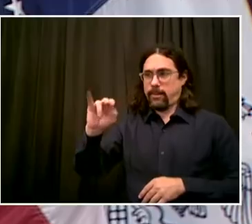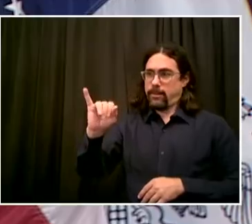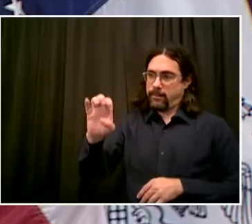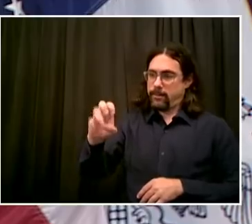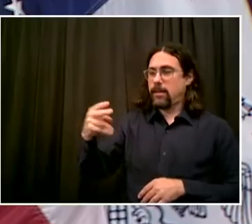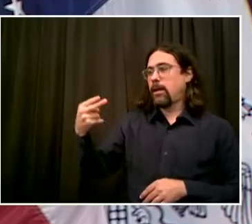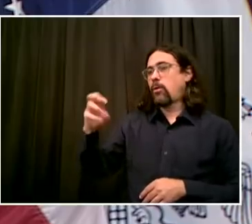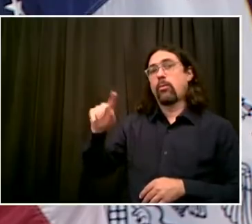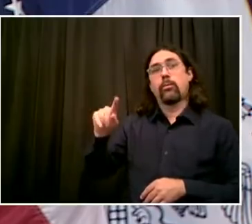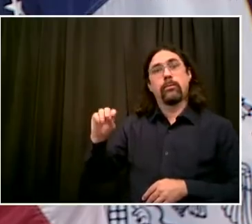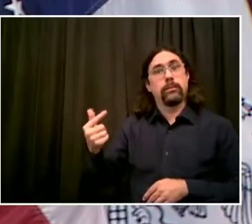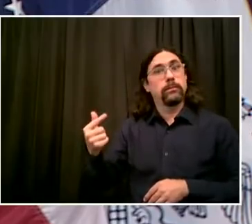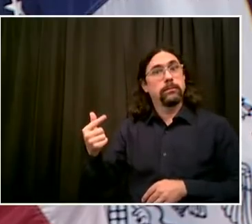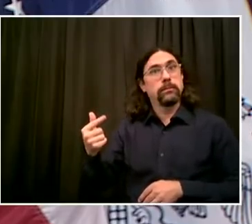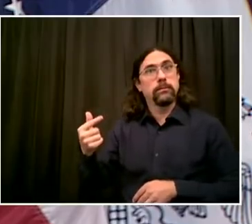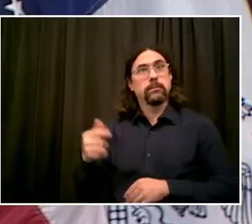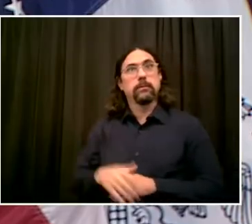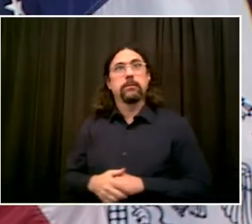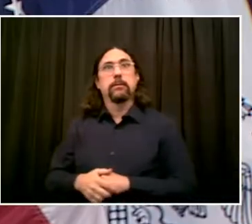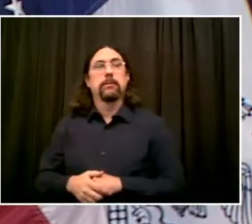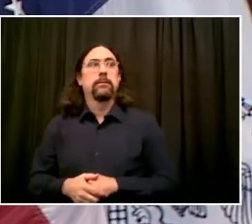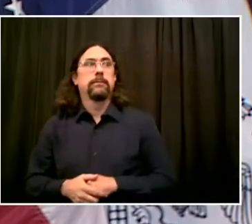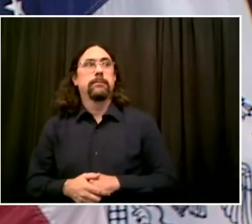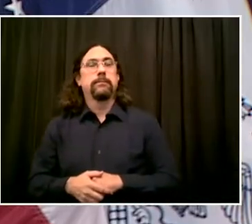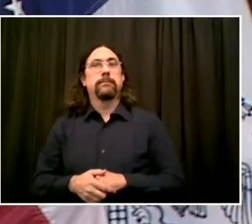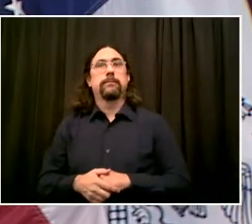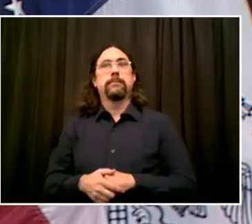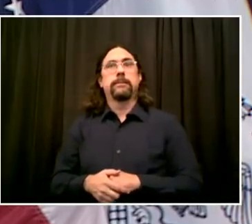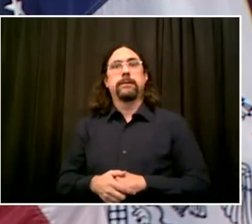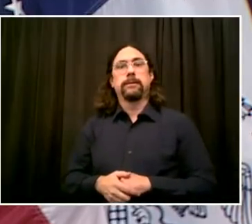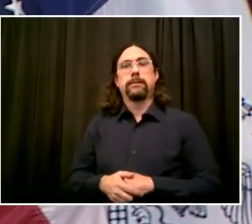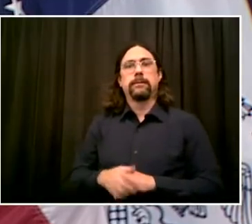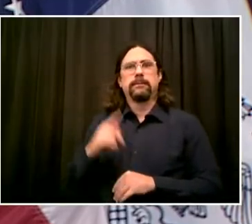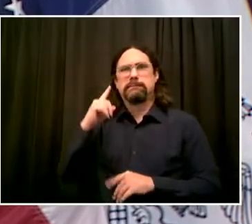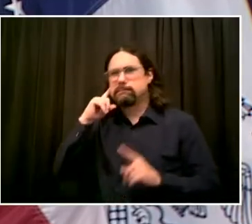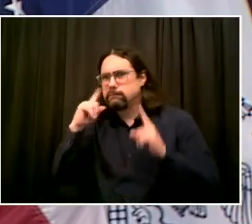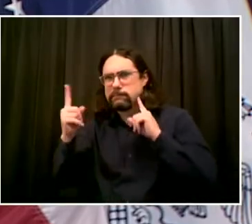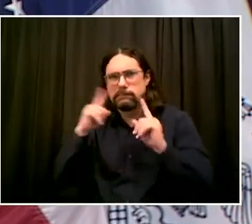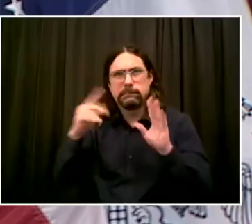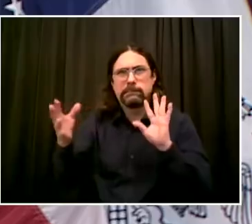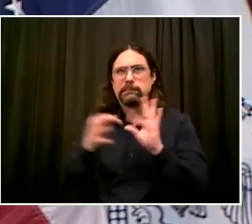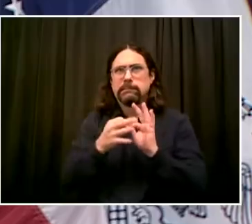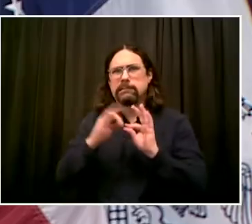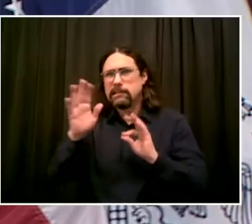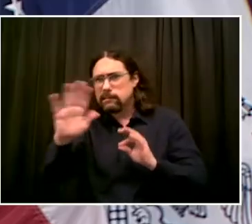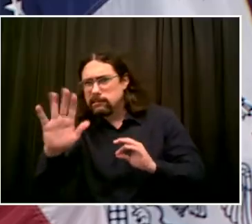LIKE TO SPEAK WITH OUR BUDGET